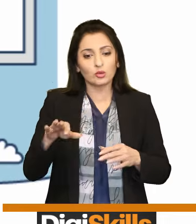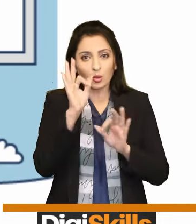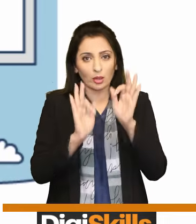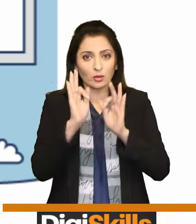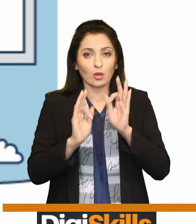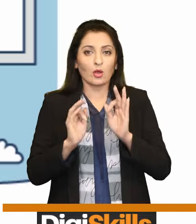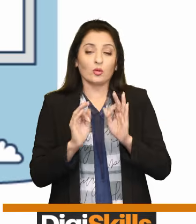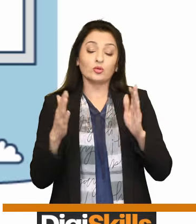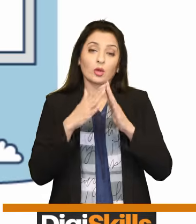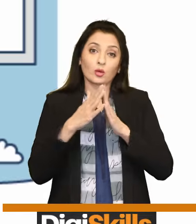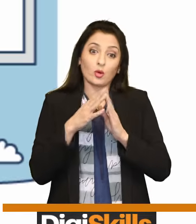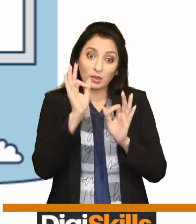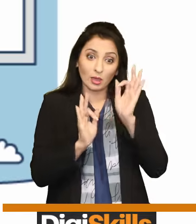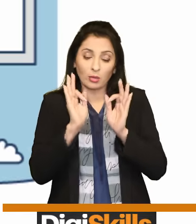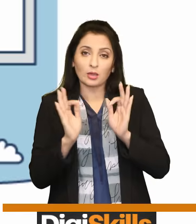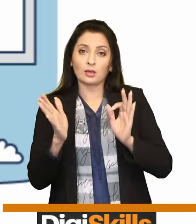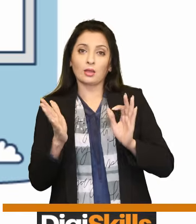Someone, who has responsibility of the household.